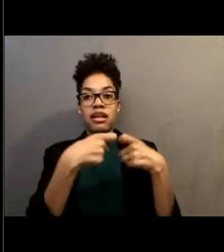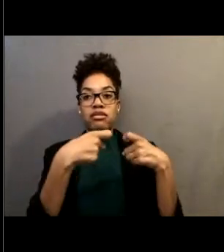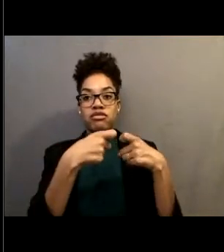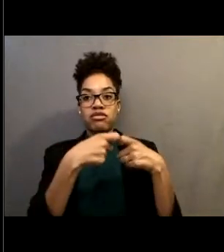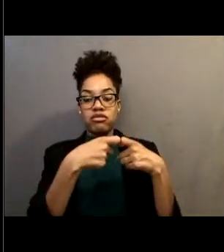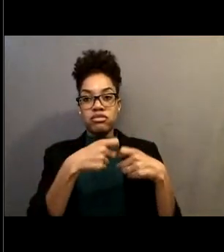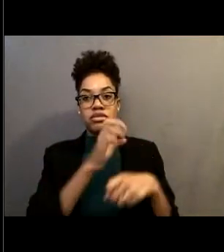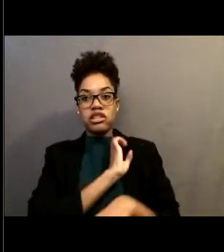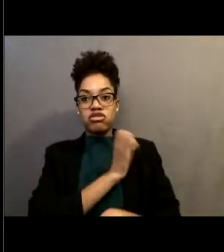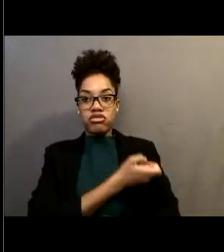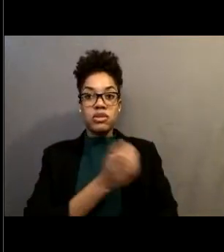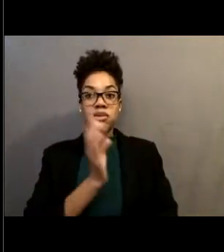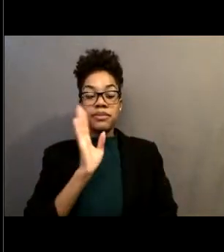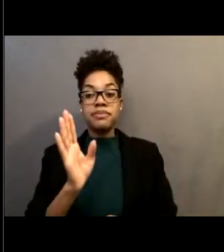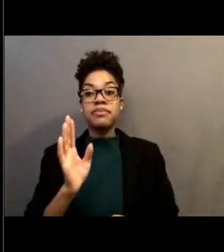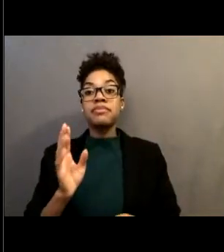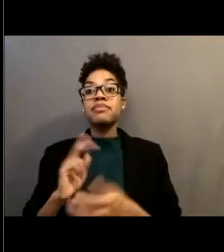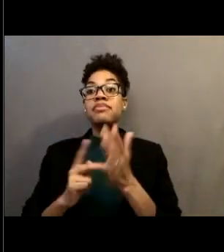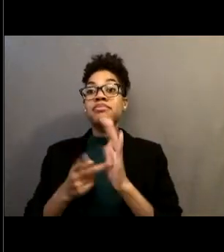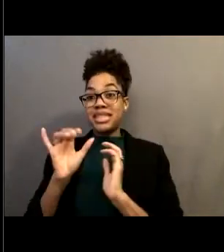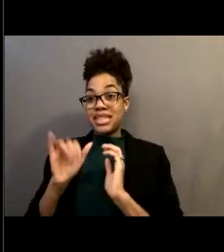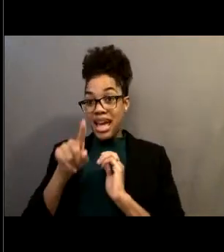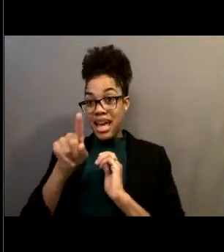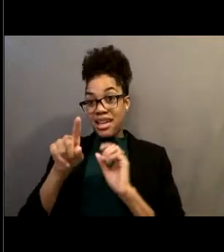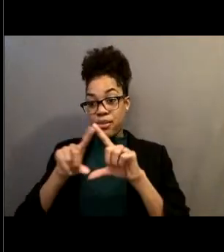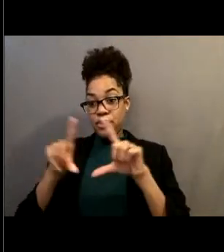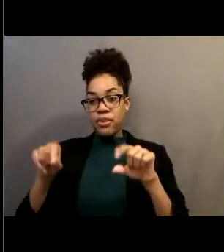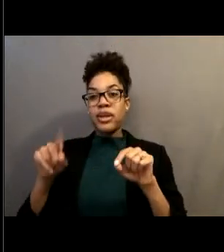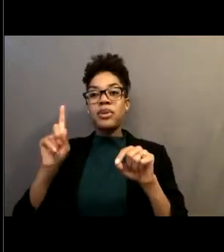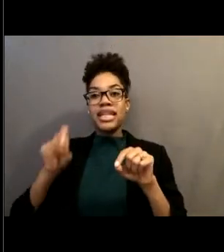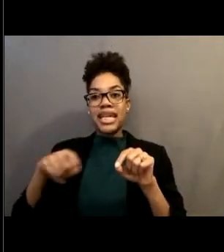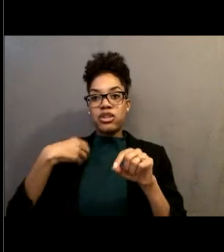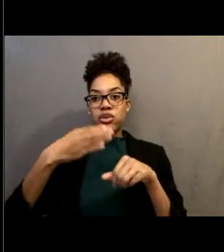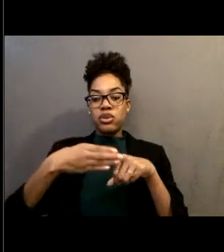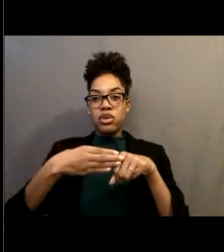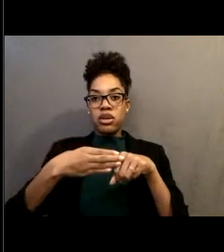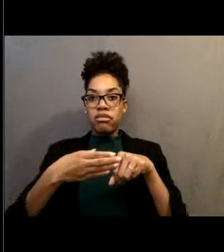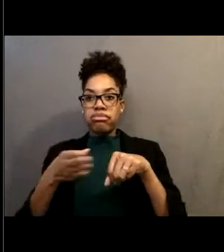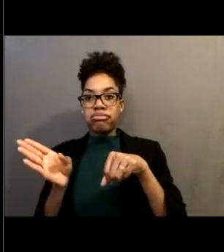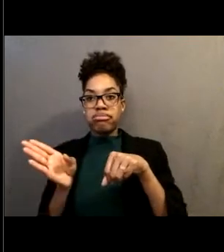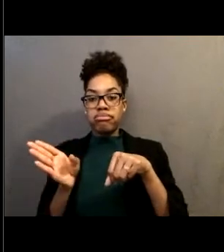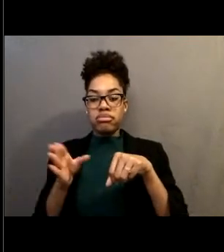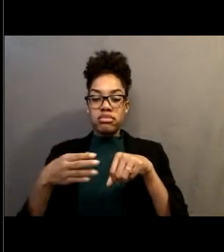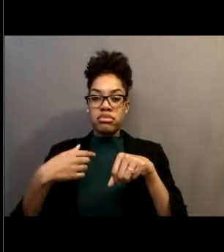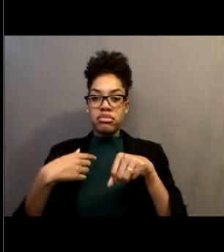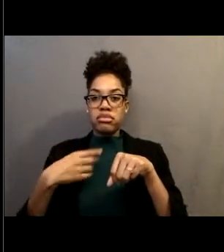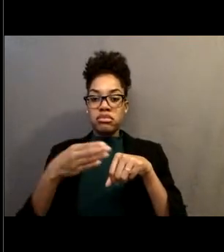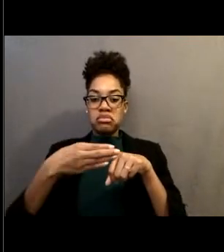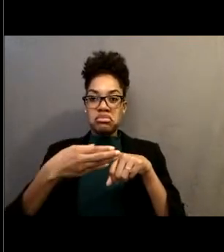And so we need that to be deployed or what or unfolded. And so that's really critical so that we could actually get power to things.